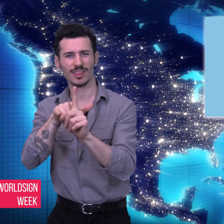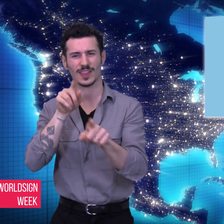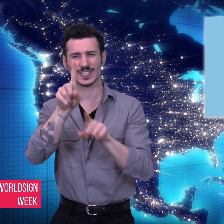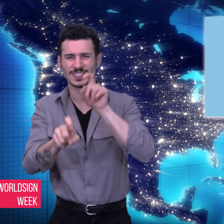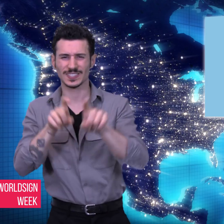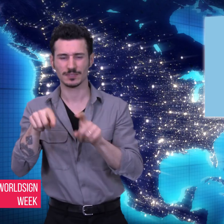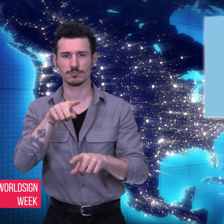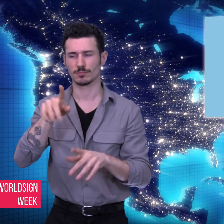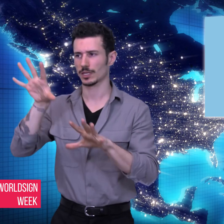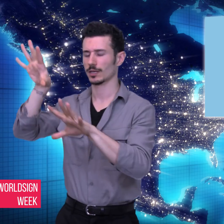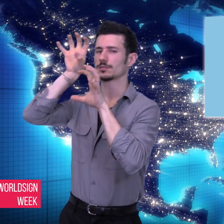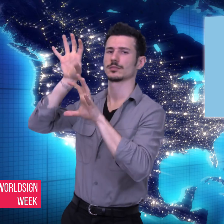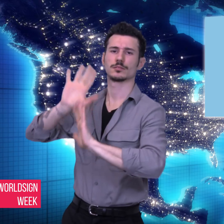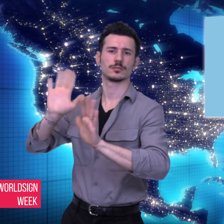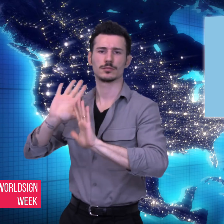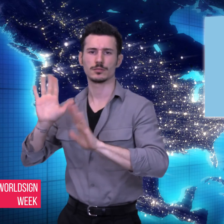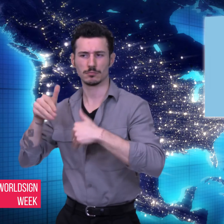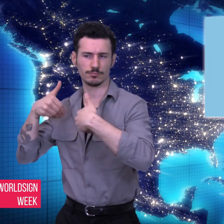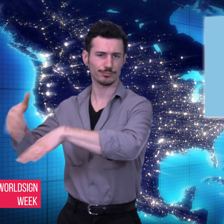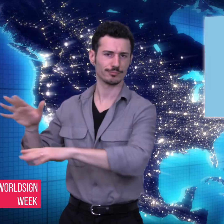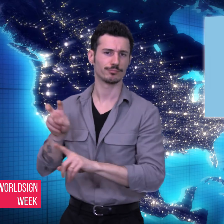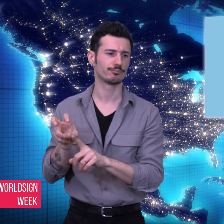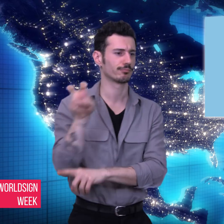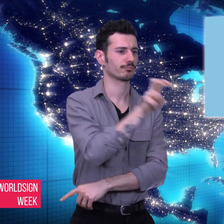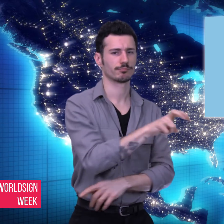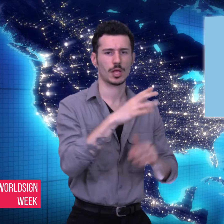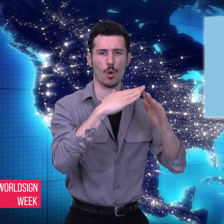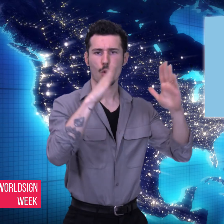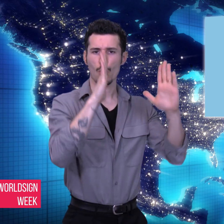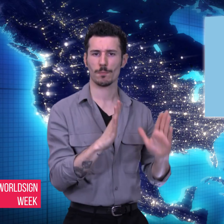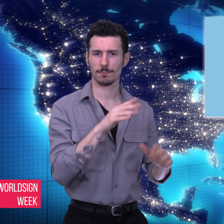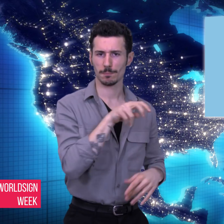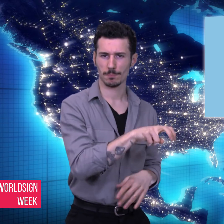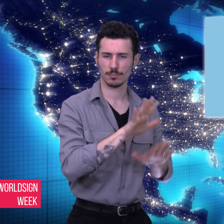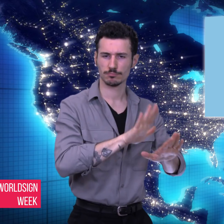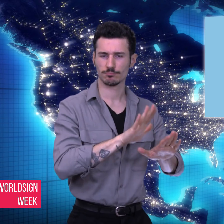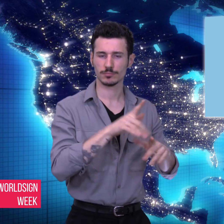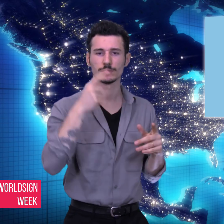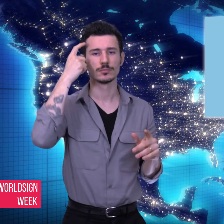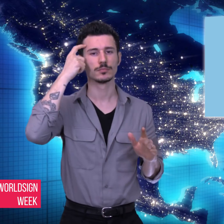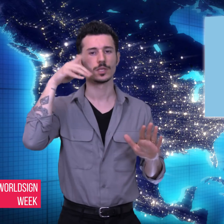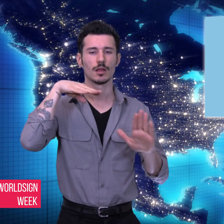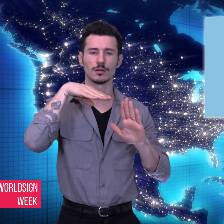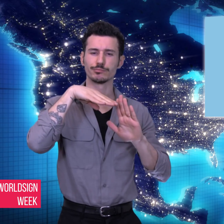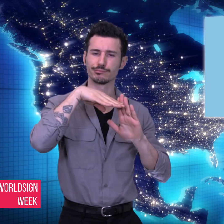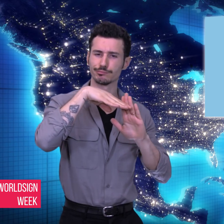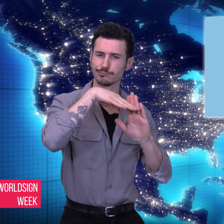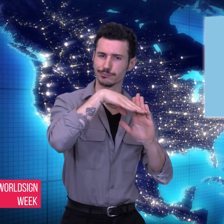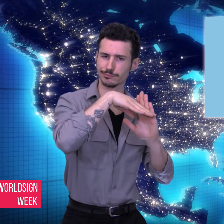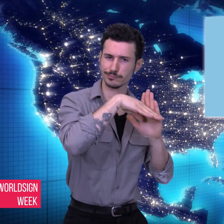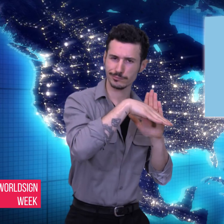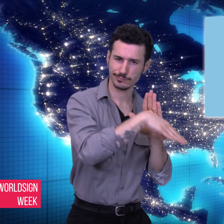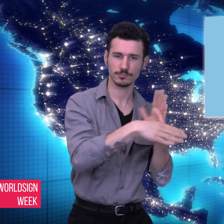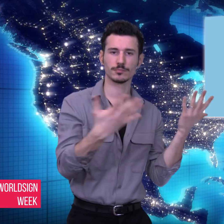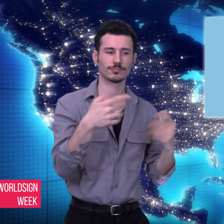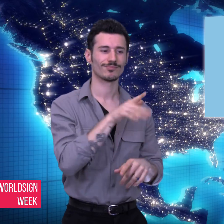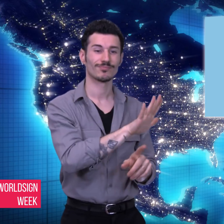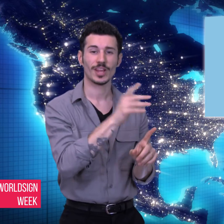students which became traumatic and then he quit school and returned home.